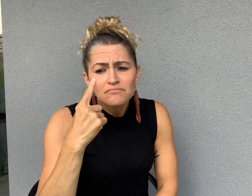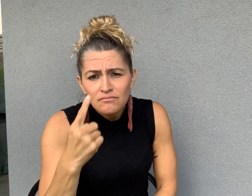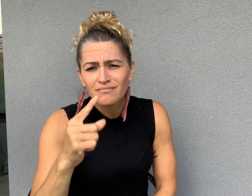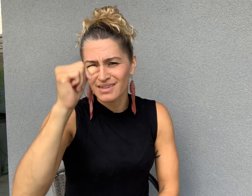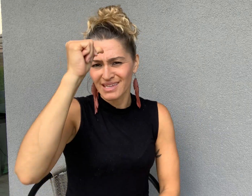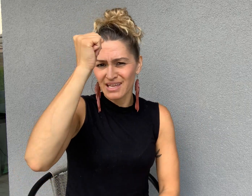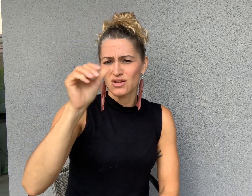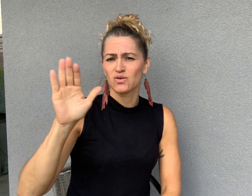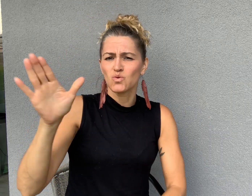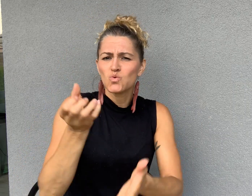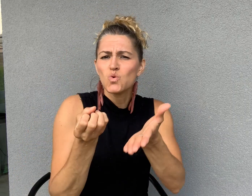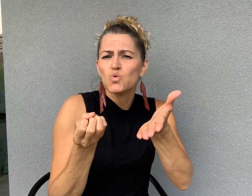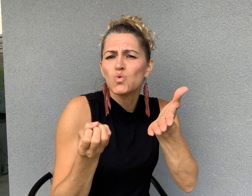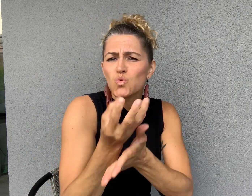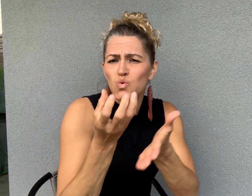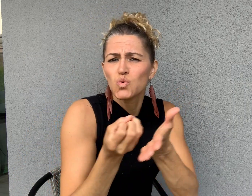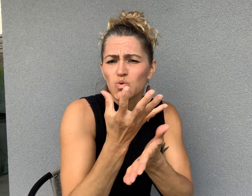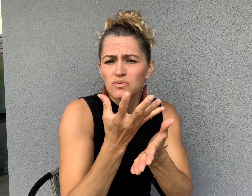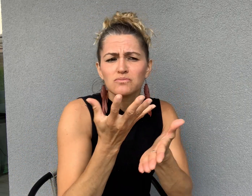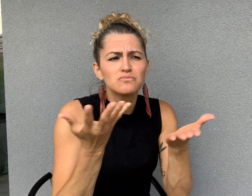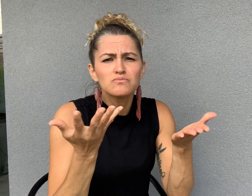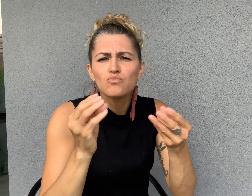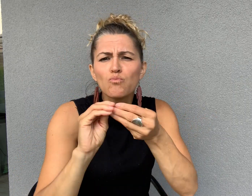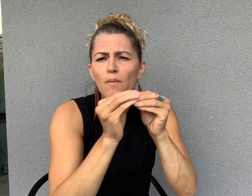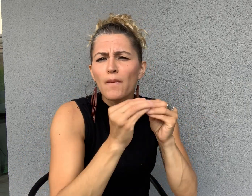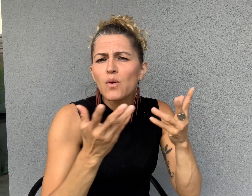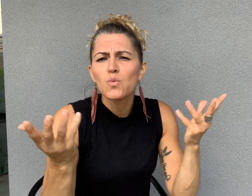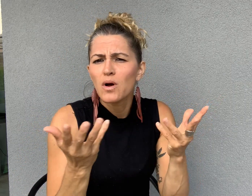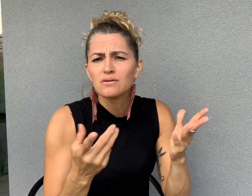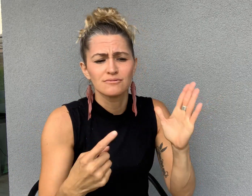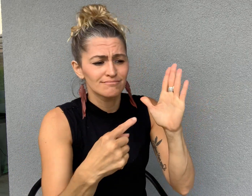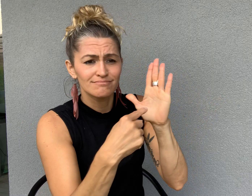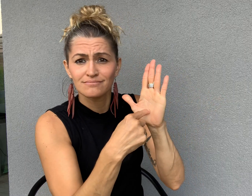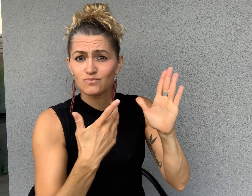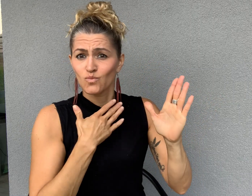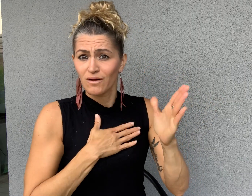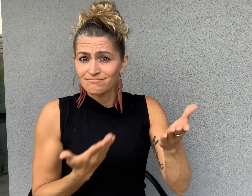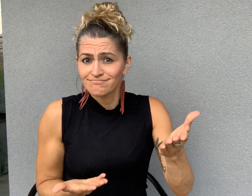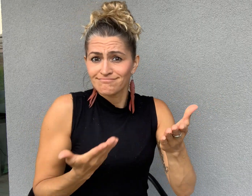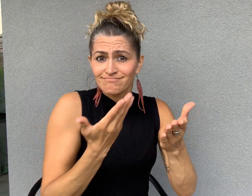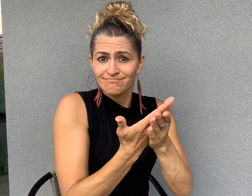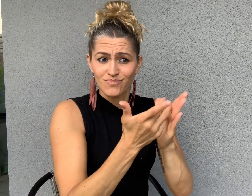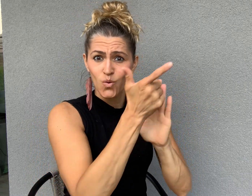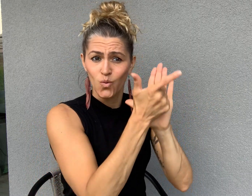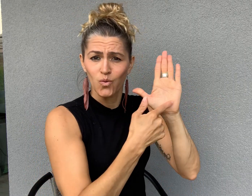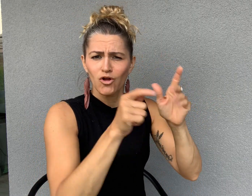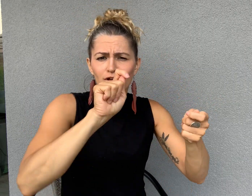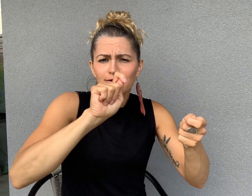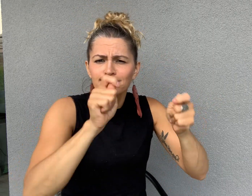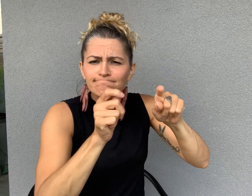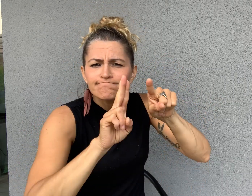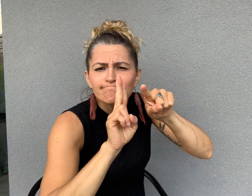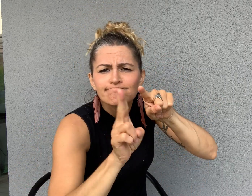According to Indian news, the amendment wanted